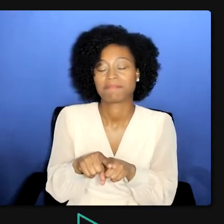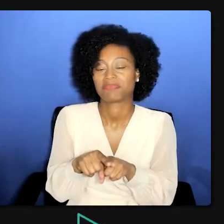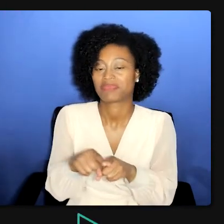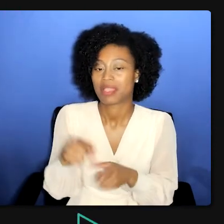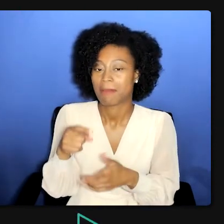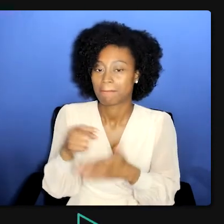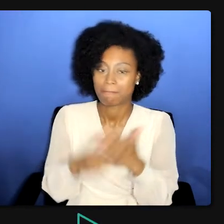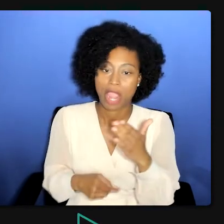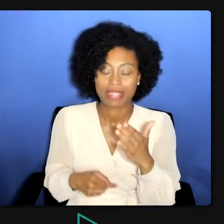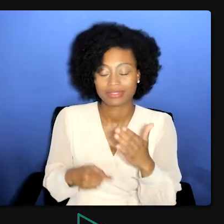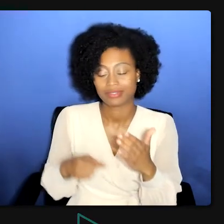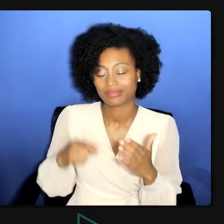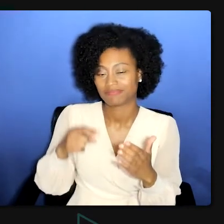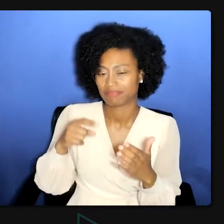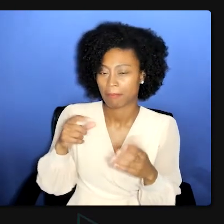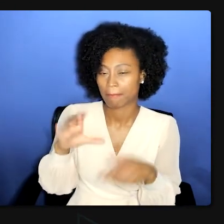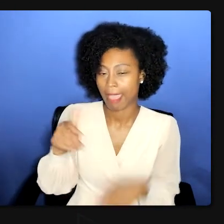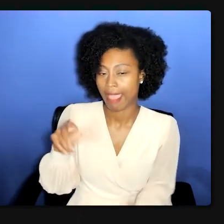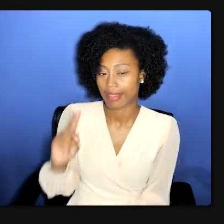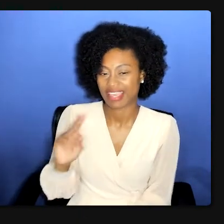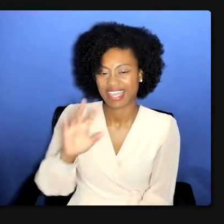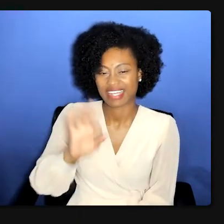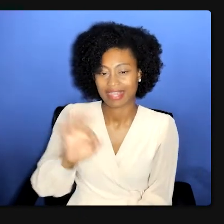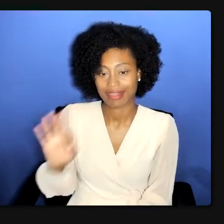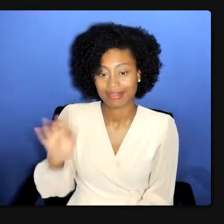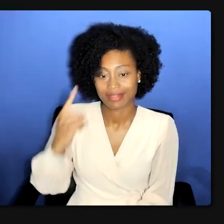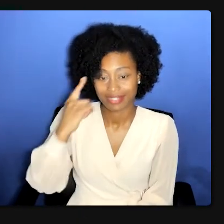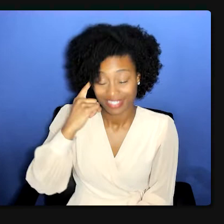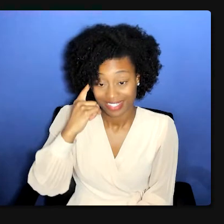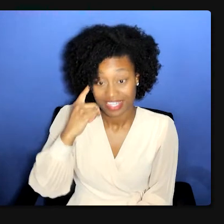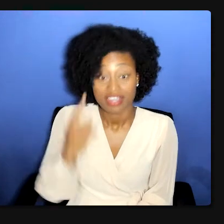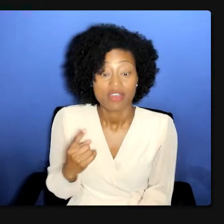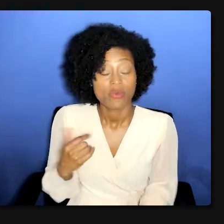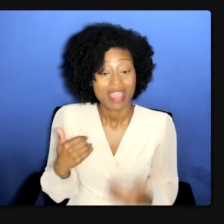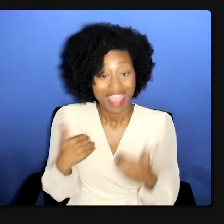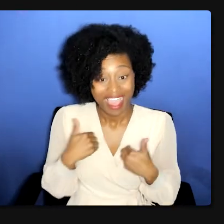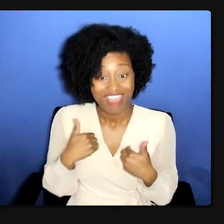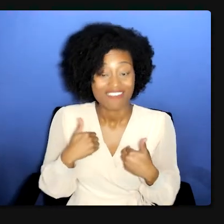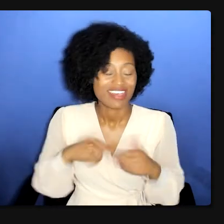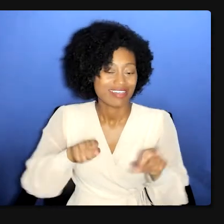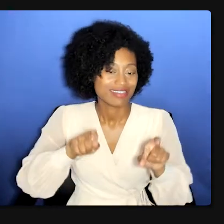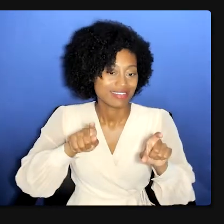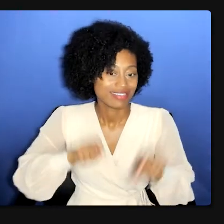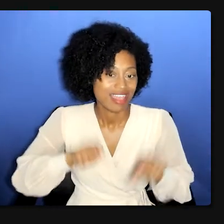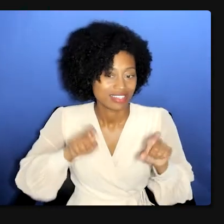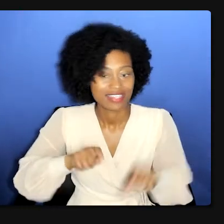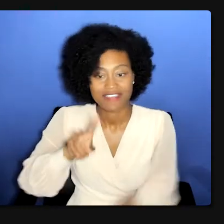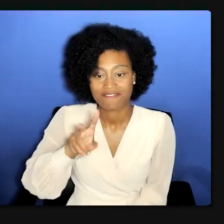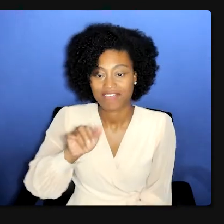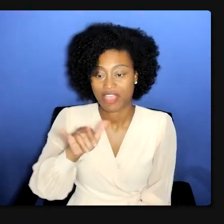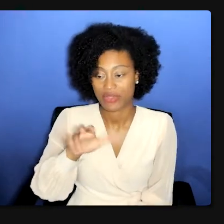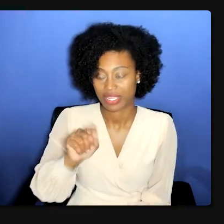But if you can see on the left, we ran a test variant that had a 24-hour timer, so you only had 24 hours